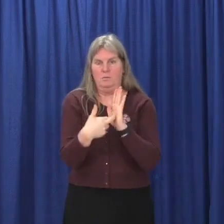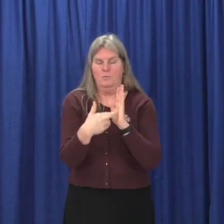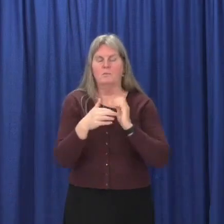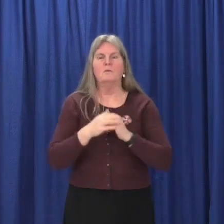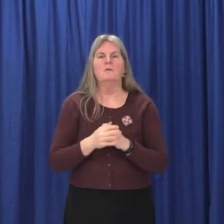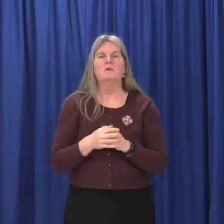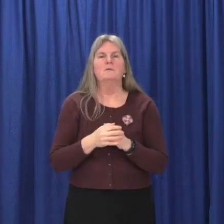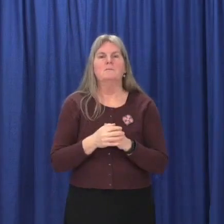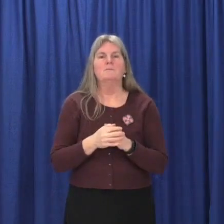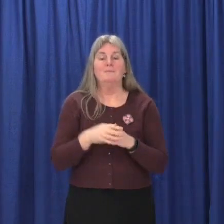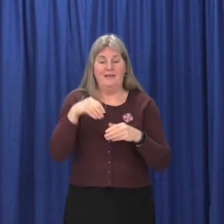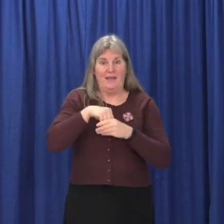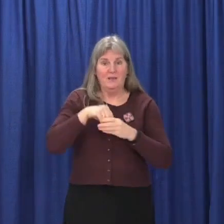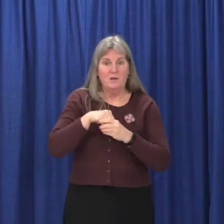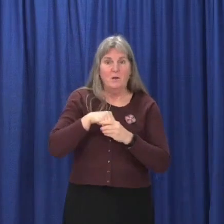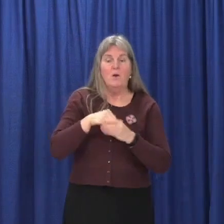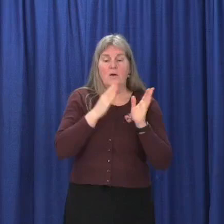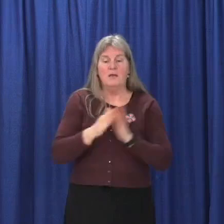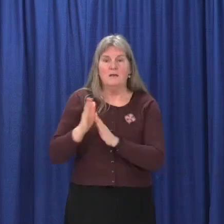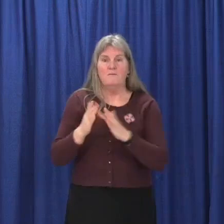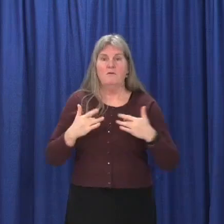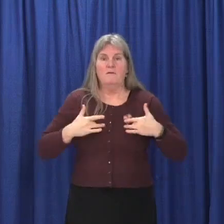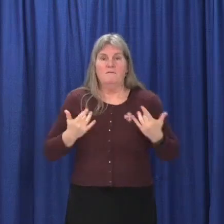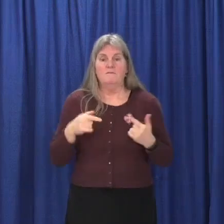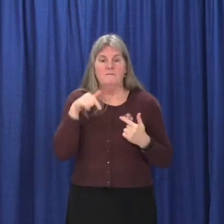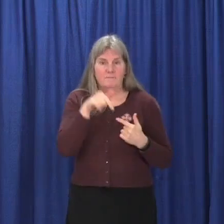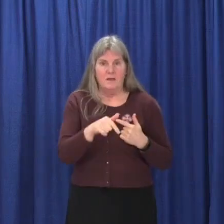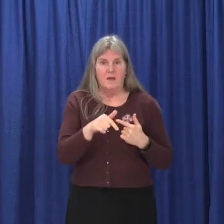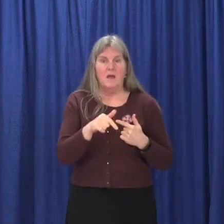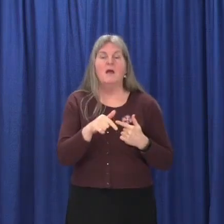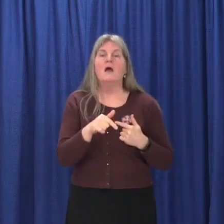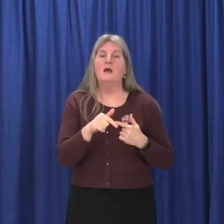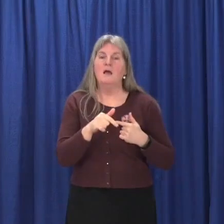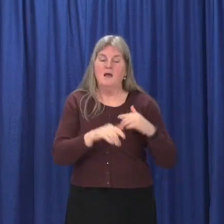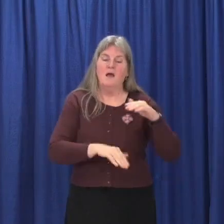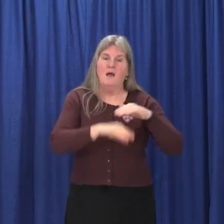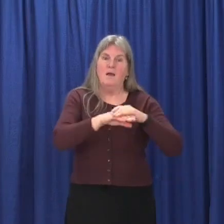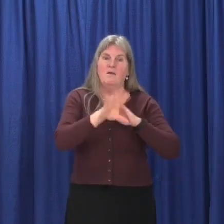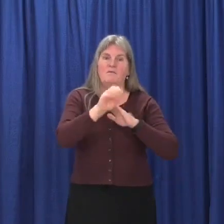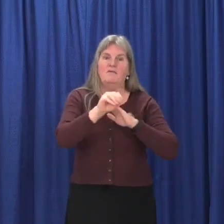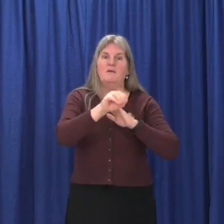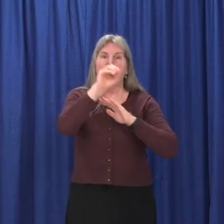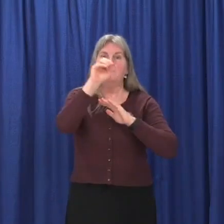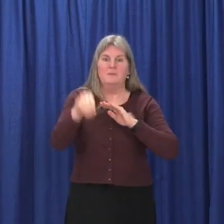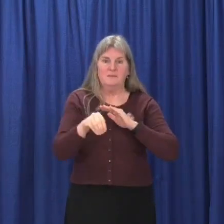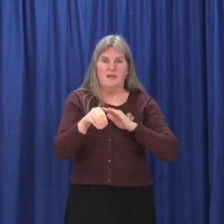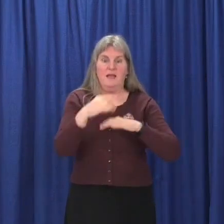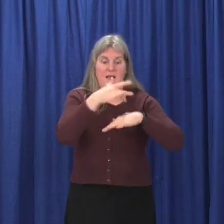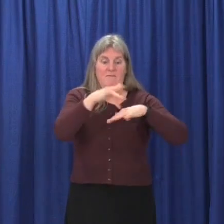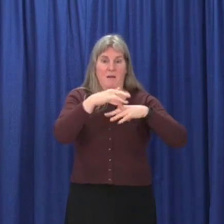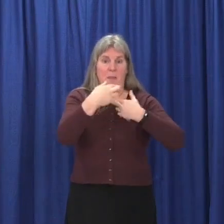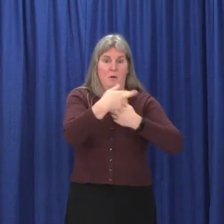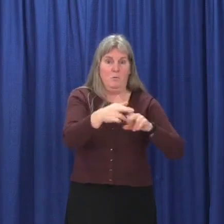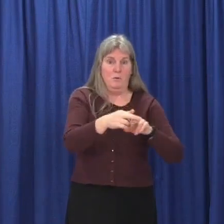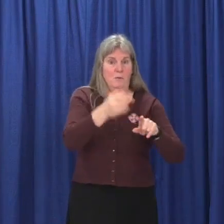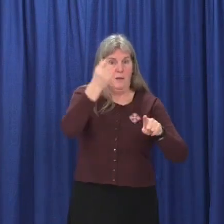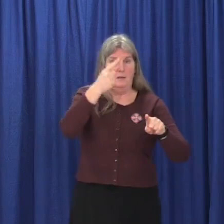Indoor organized gatherings will continue to be limited to 50% of the venue capacity, but will no longer be limited